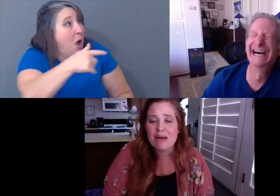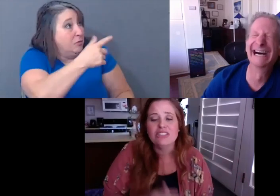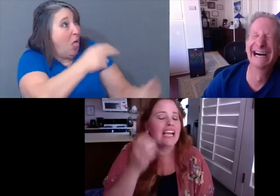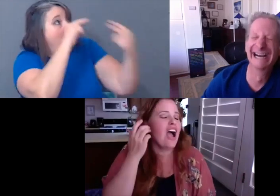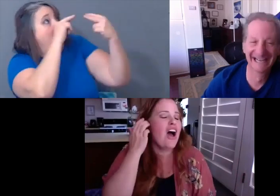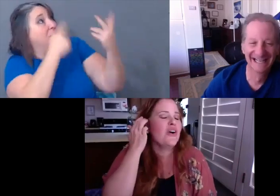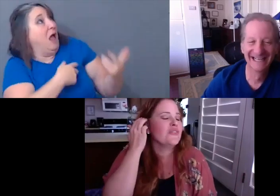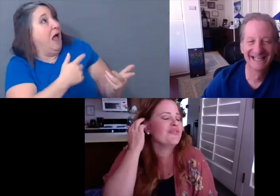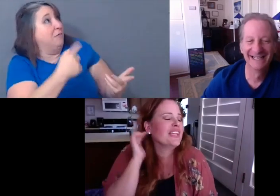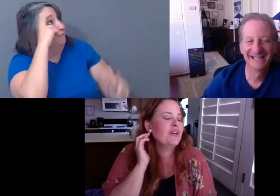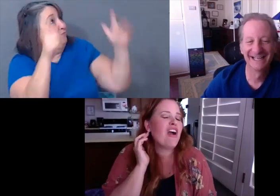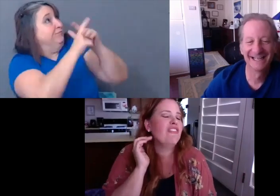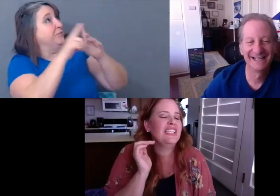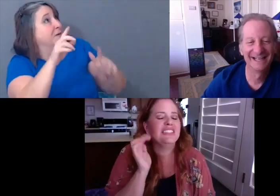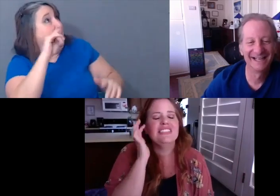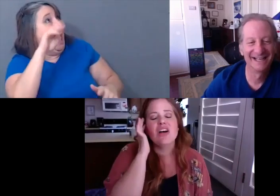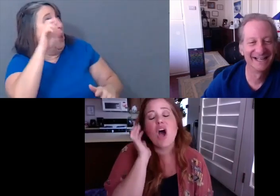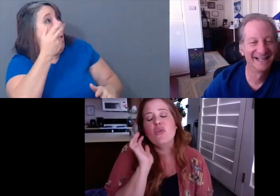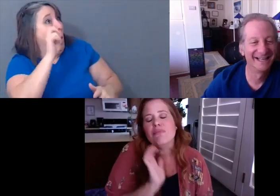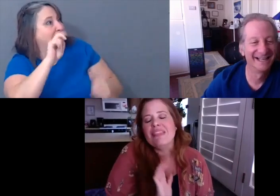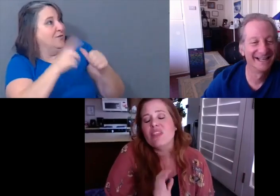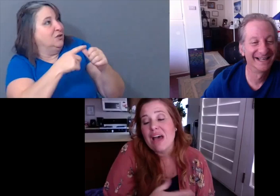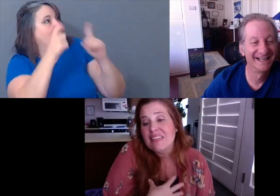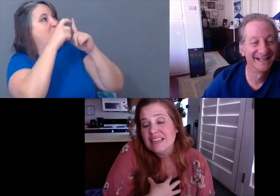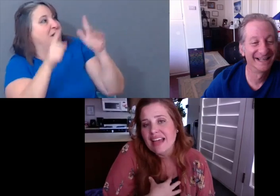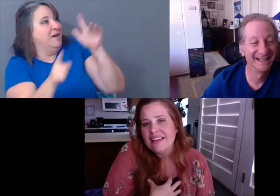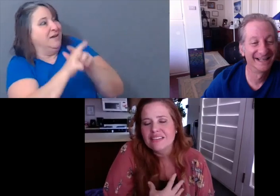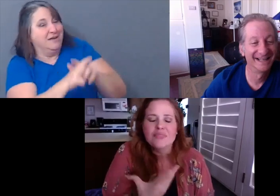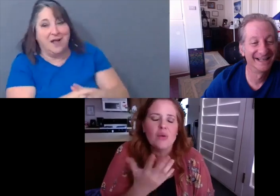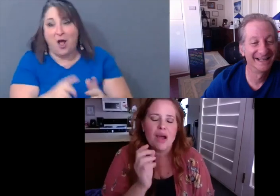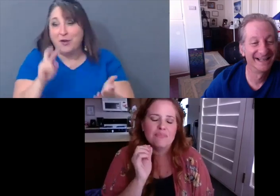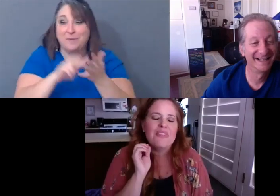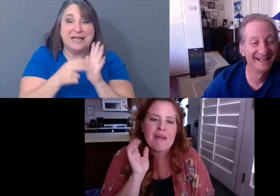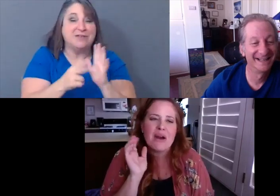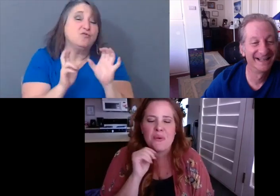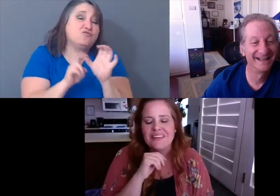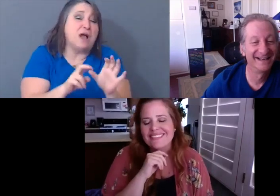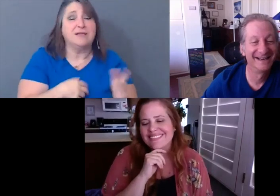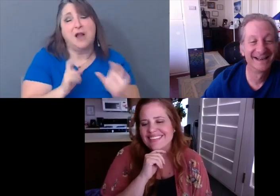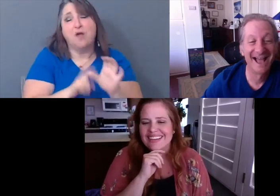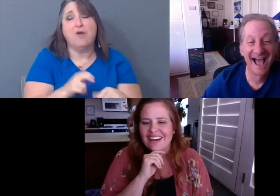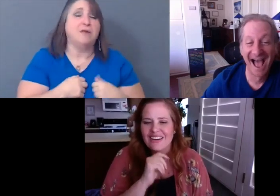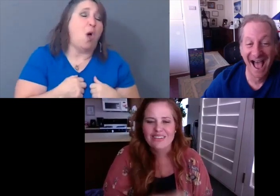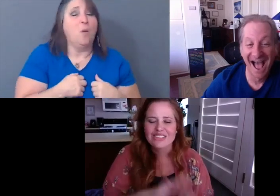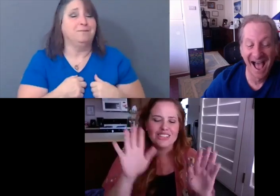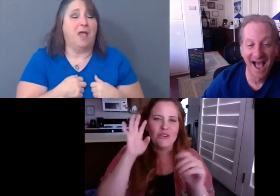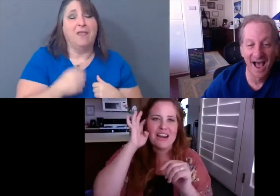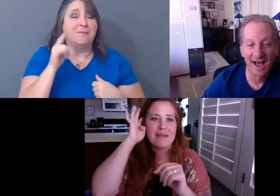But I was just like, oh, with confidence, you know? Oh you mean the ride that I like, oh um the Matterhorn. You know, and it was just so funny.